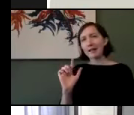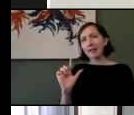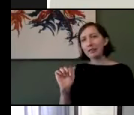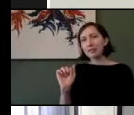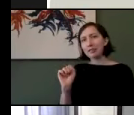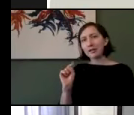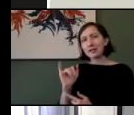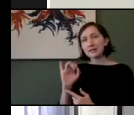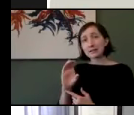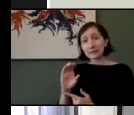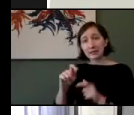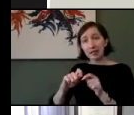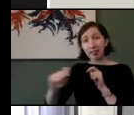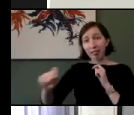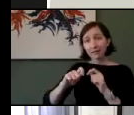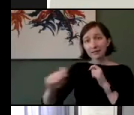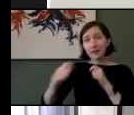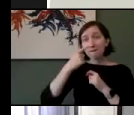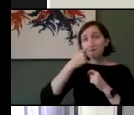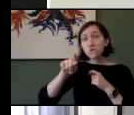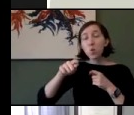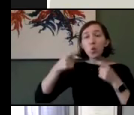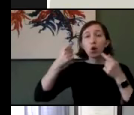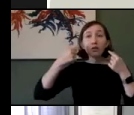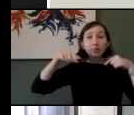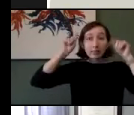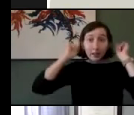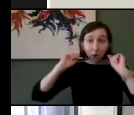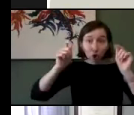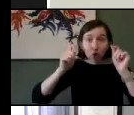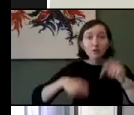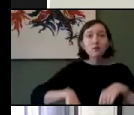most ear loops are made from quarter inch elastic.